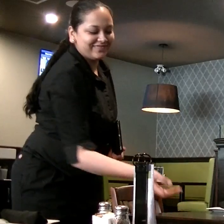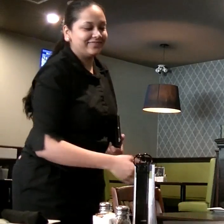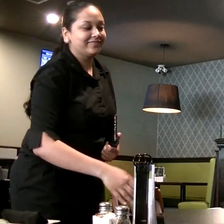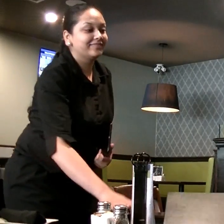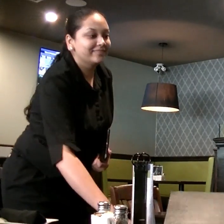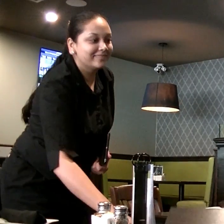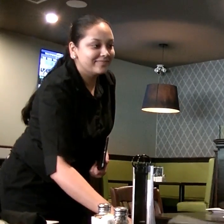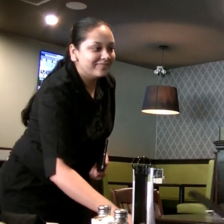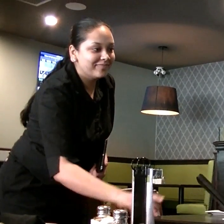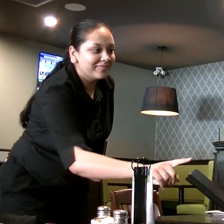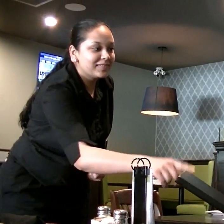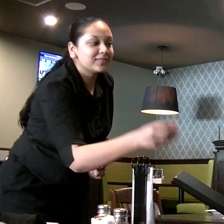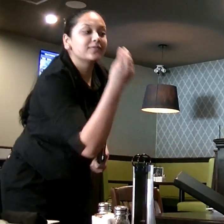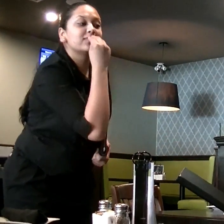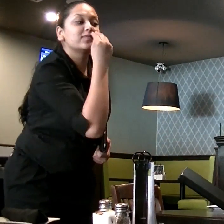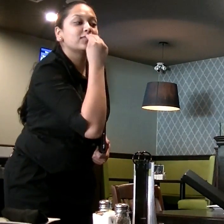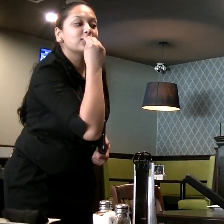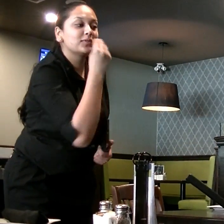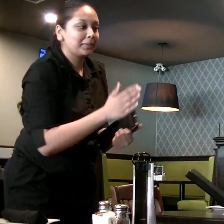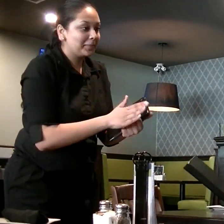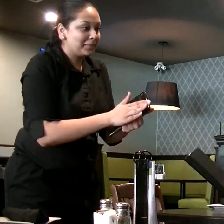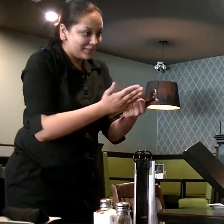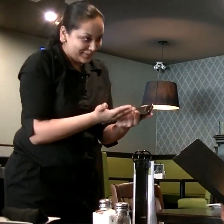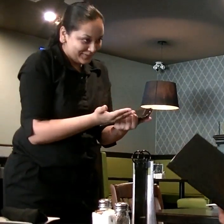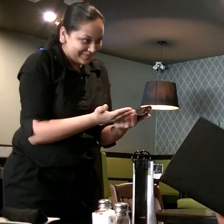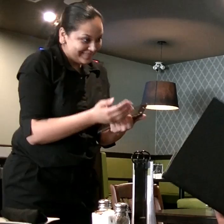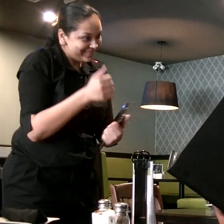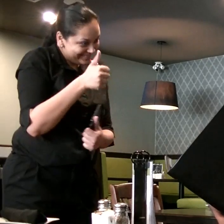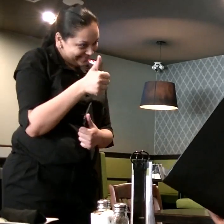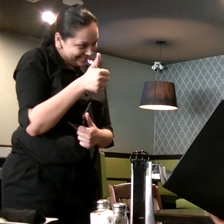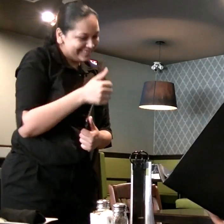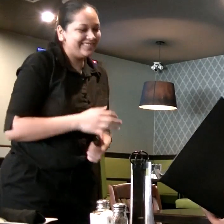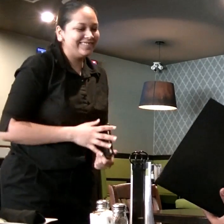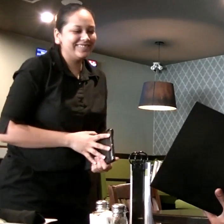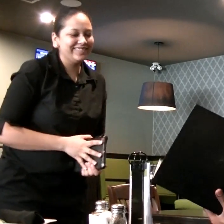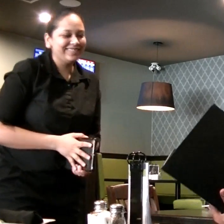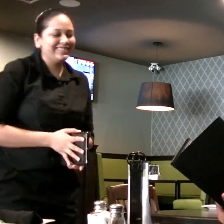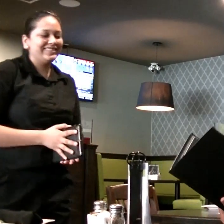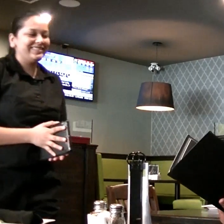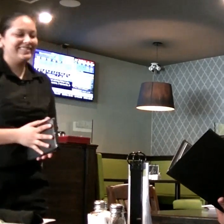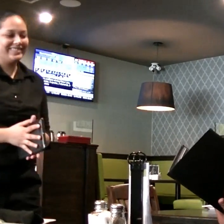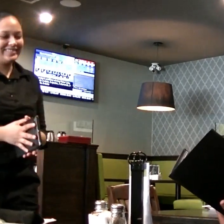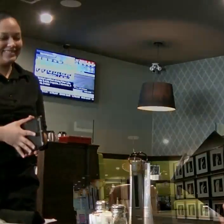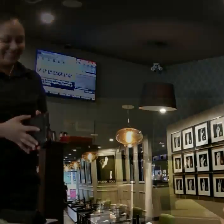His experience interacting with the customer sparked his idea to open a restaurant with Deaf servers.